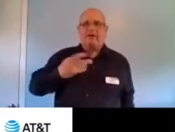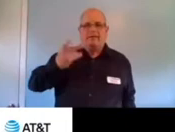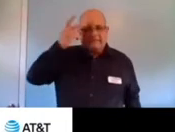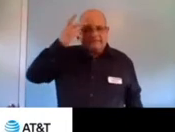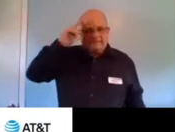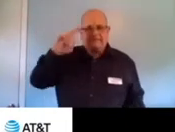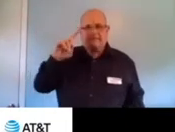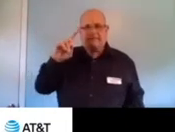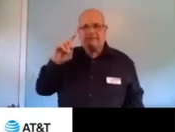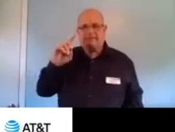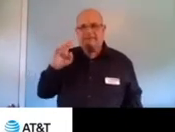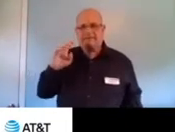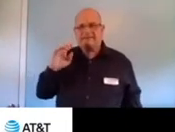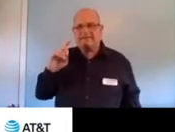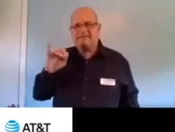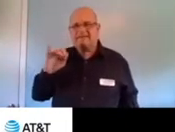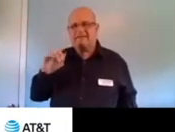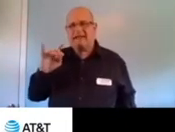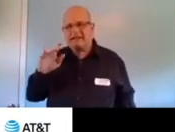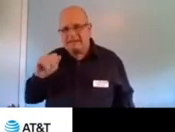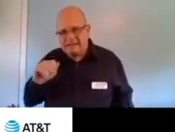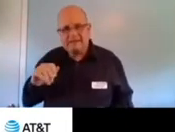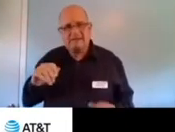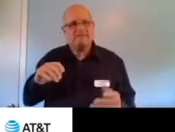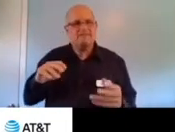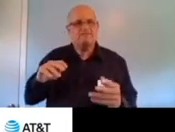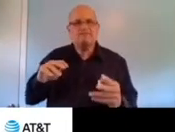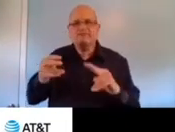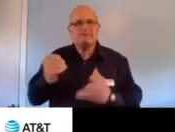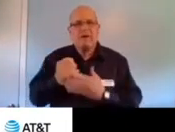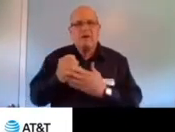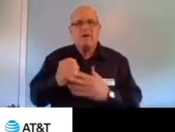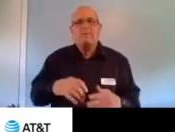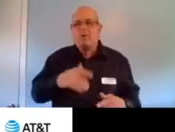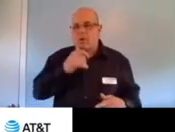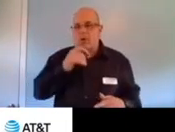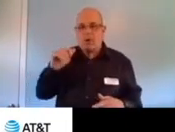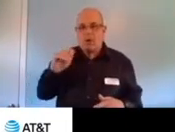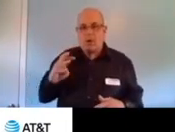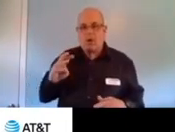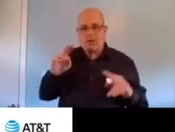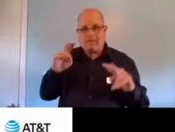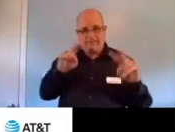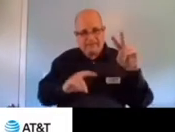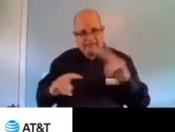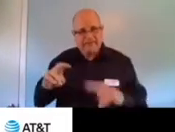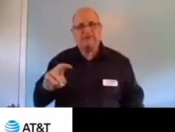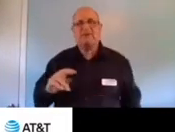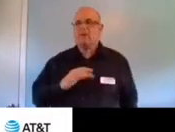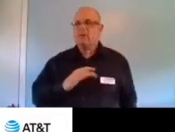people with low vision, so this is a great new reading tool out there.